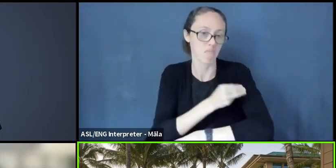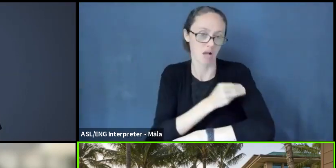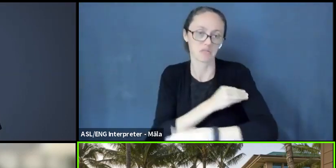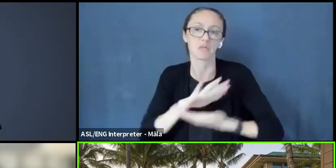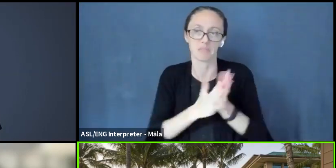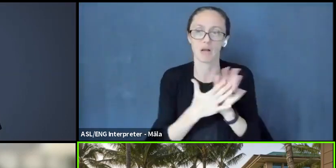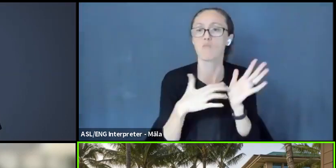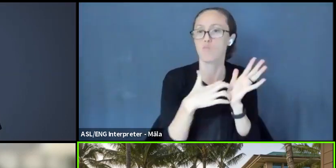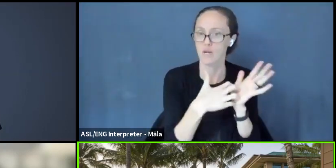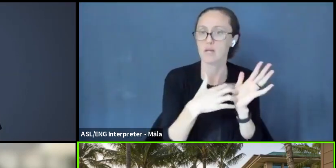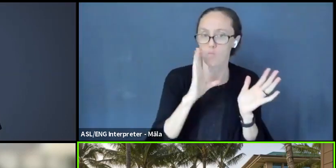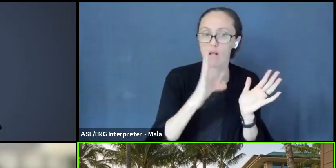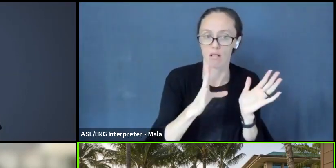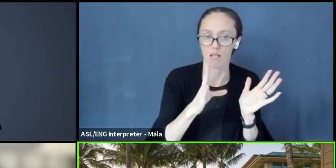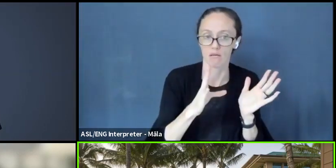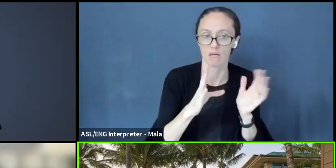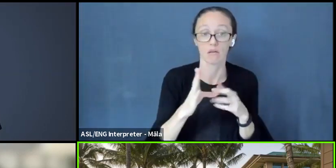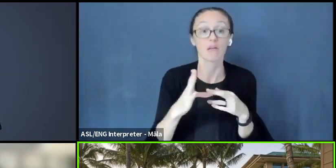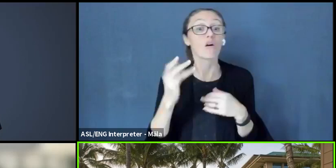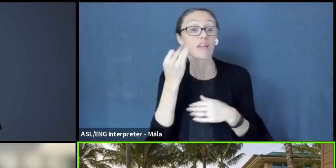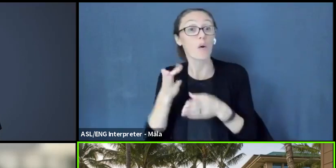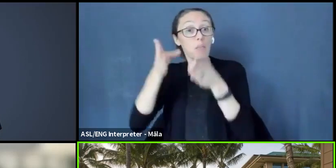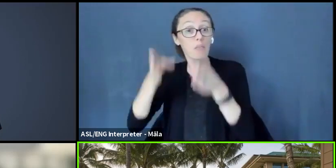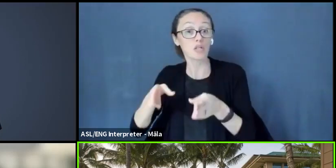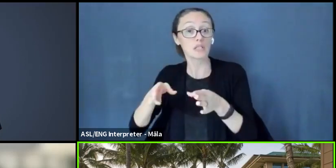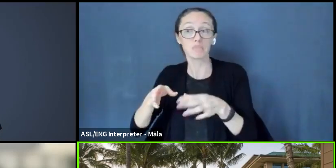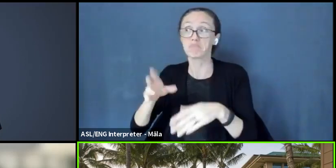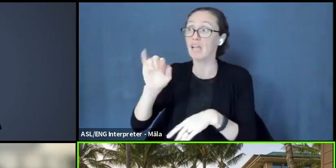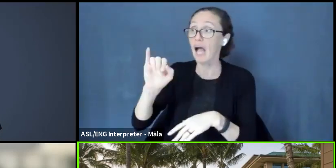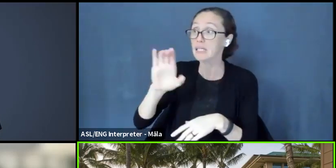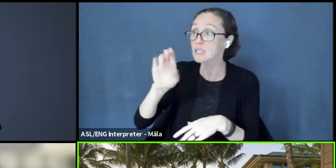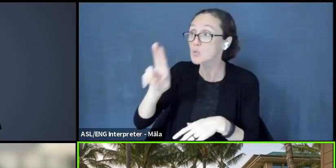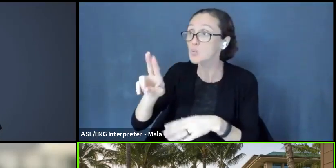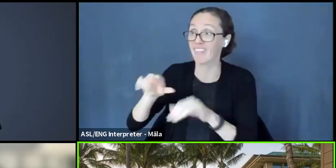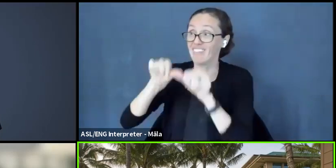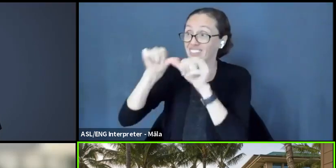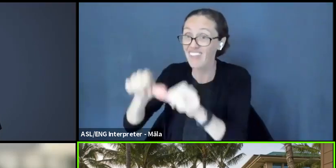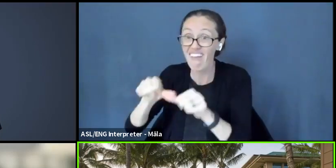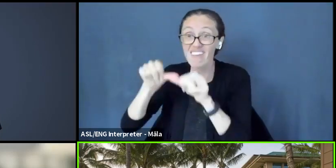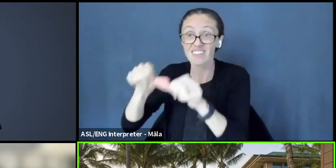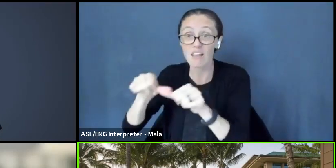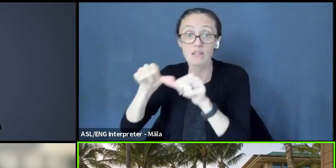So the longer that someone is in the intensive care unit, and not able to walk around, or